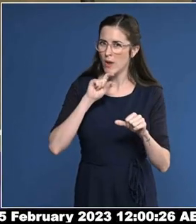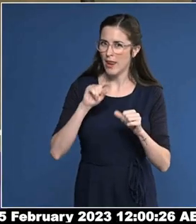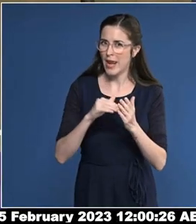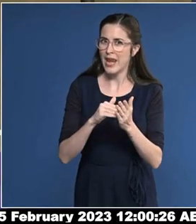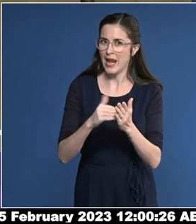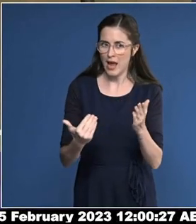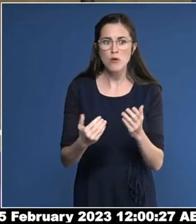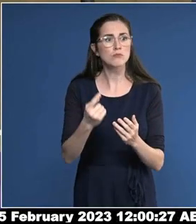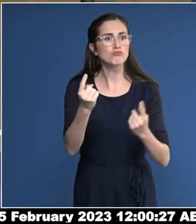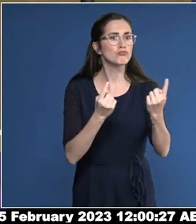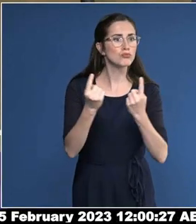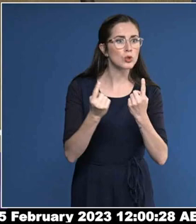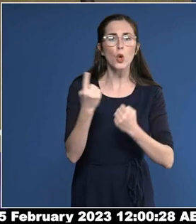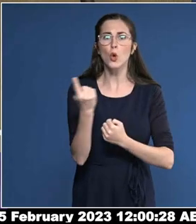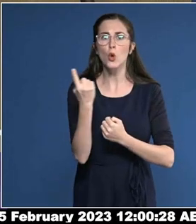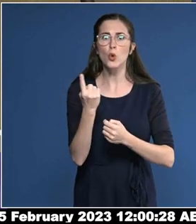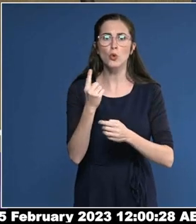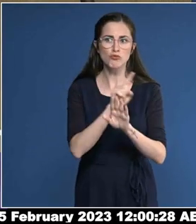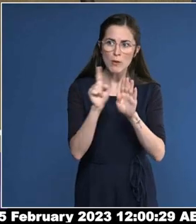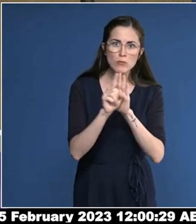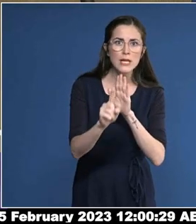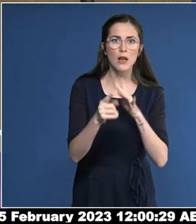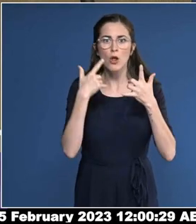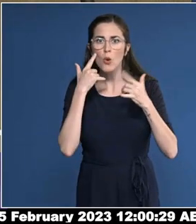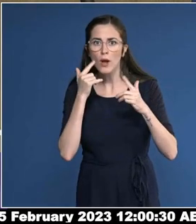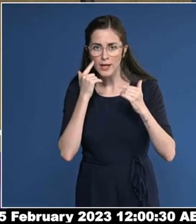previously announced their appearance. So perhaps we will start with Afford.